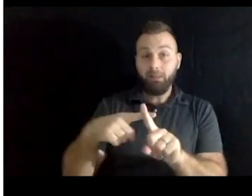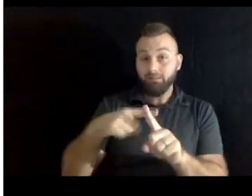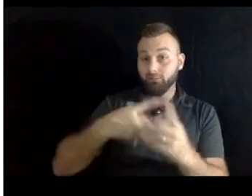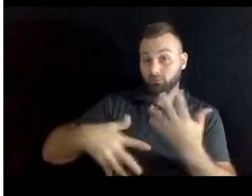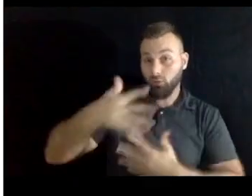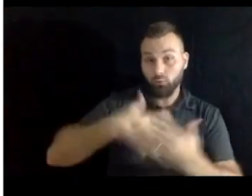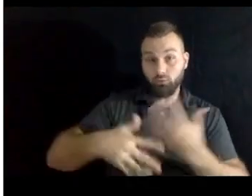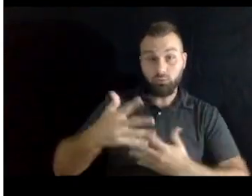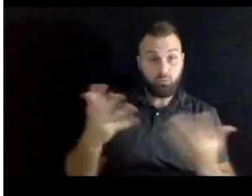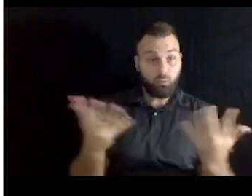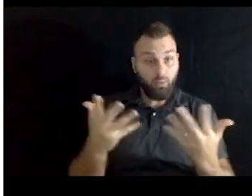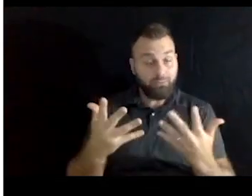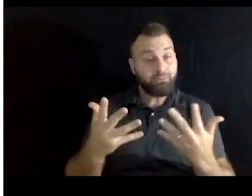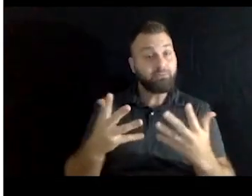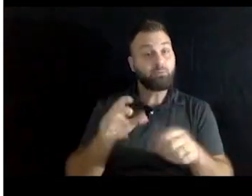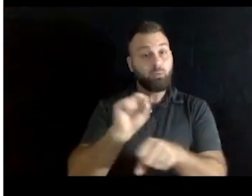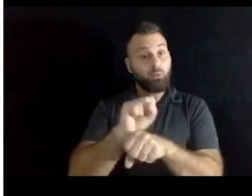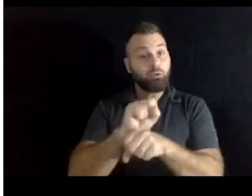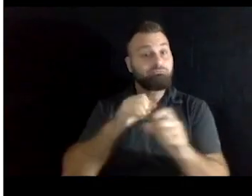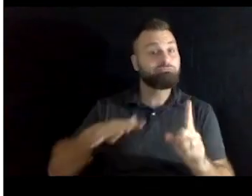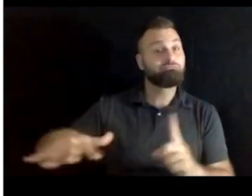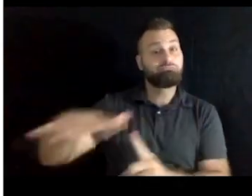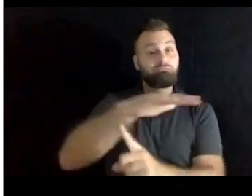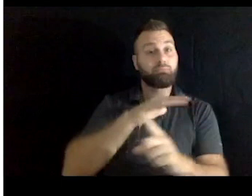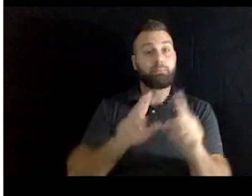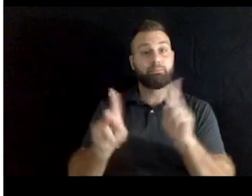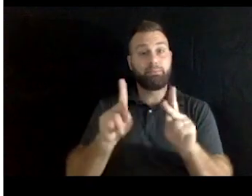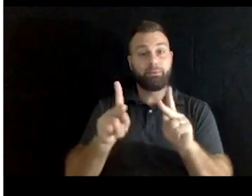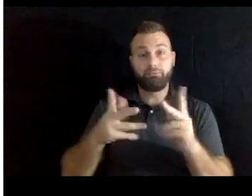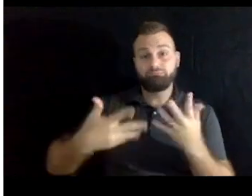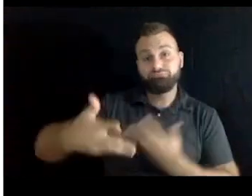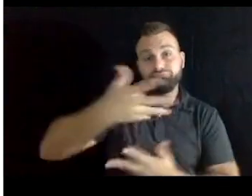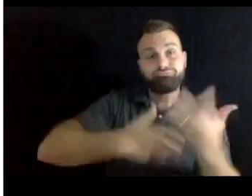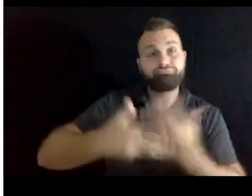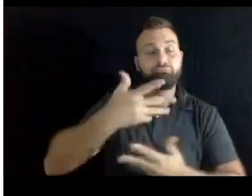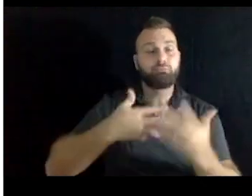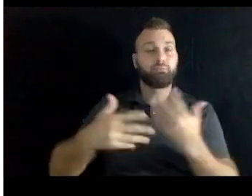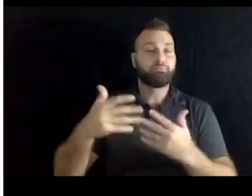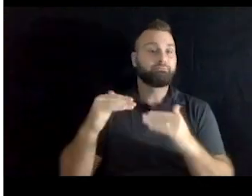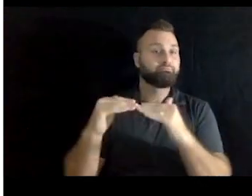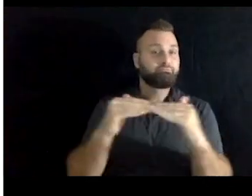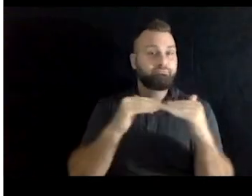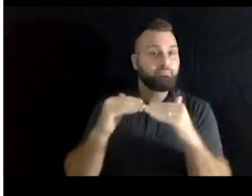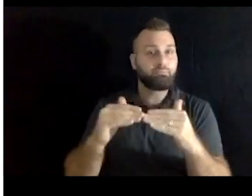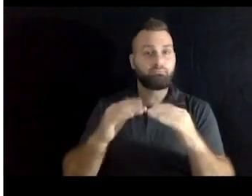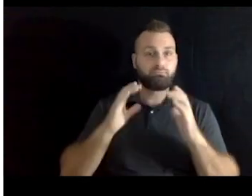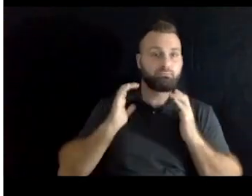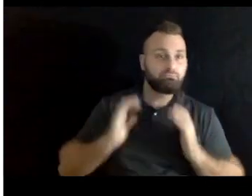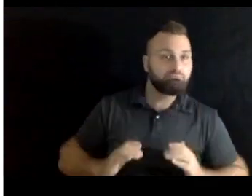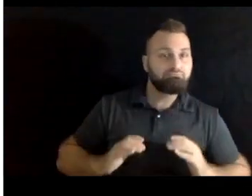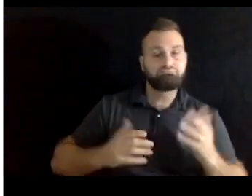as you work you interact with. Customers and colleagues. And so you're forming social